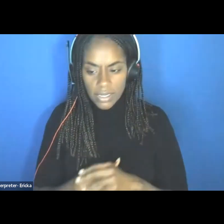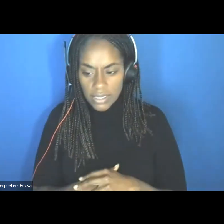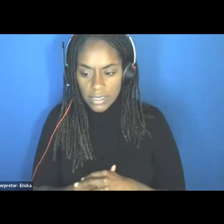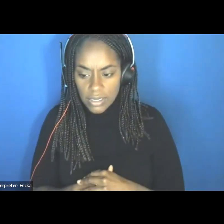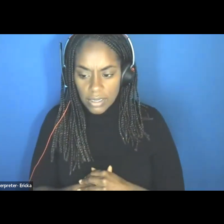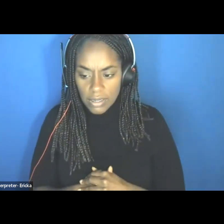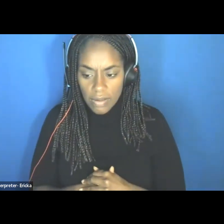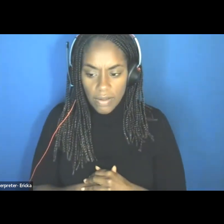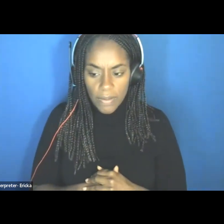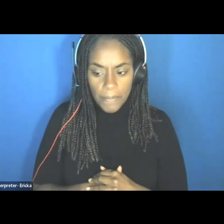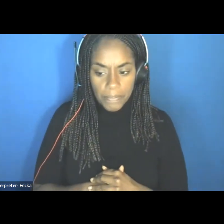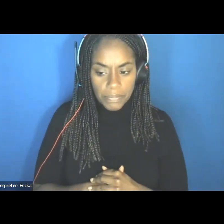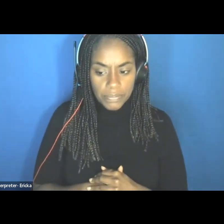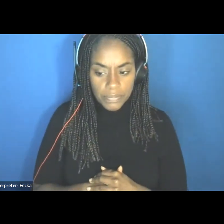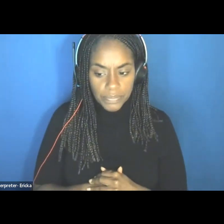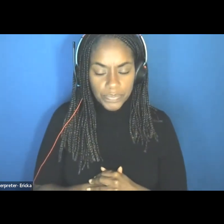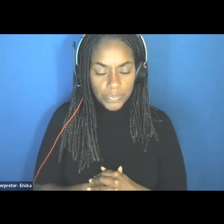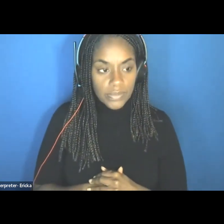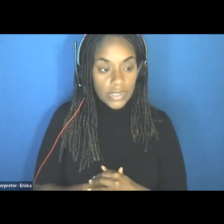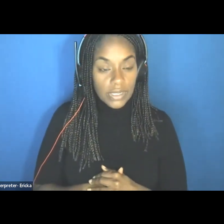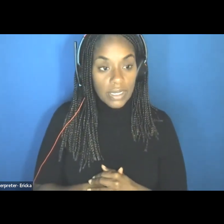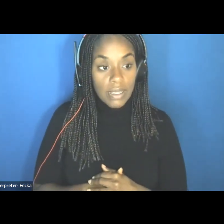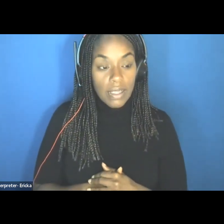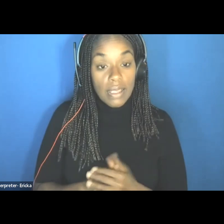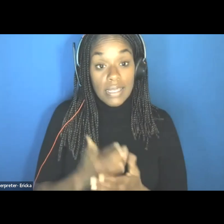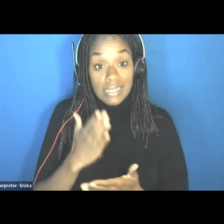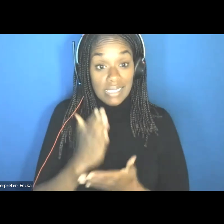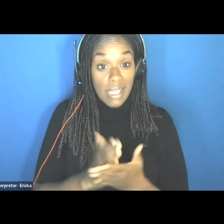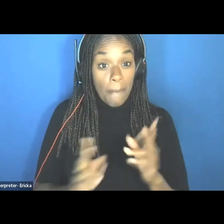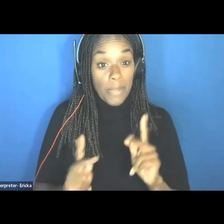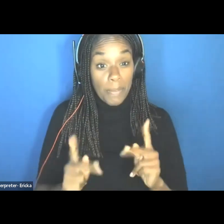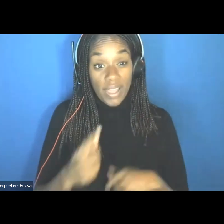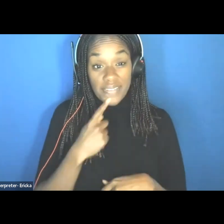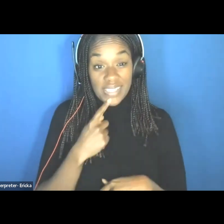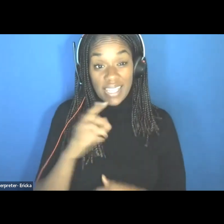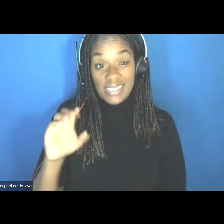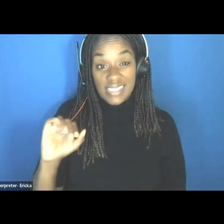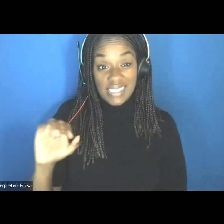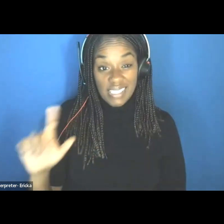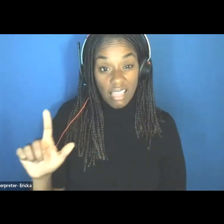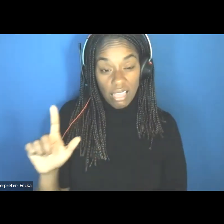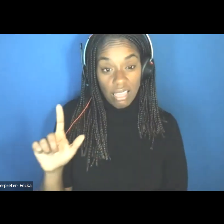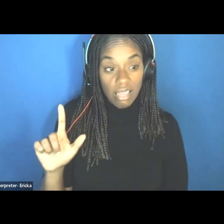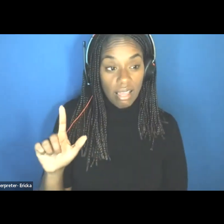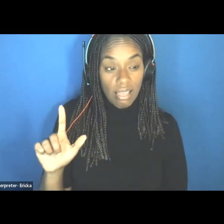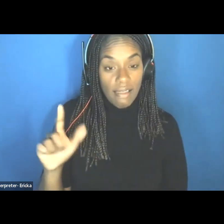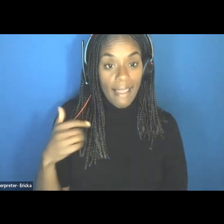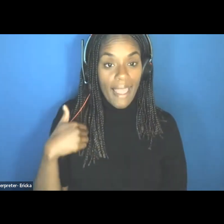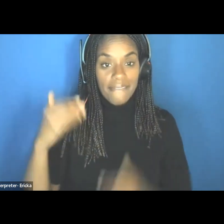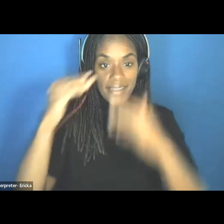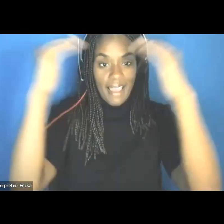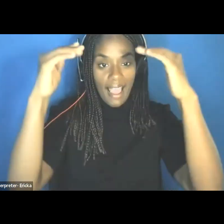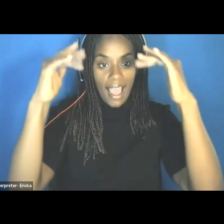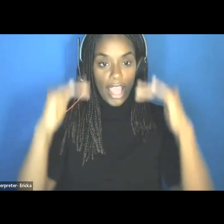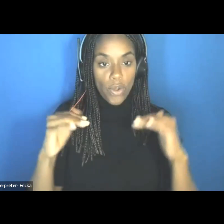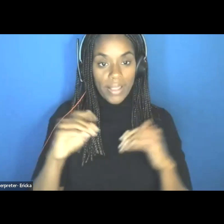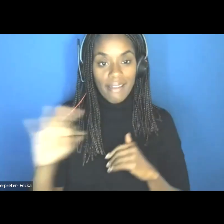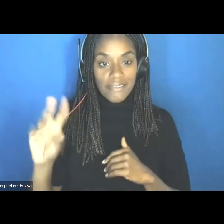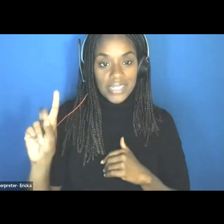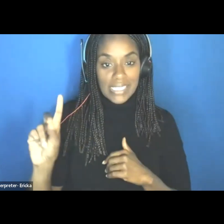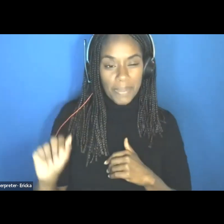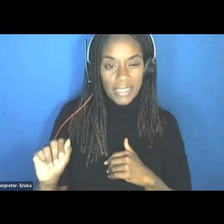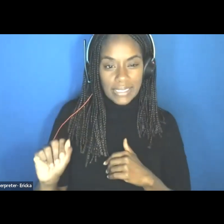How are you portraying that?